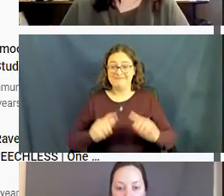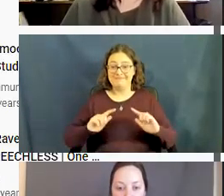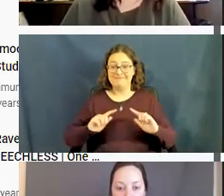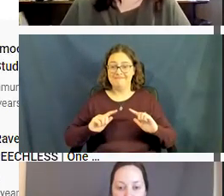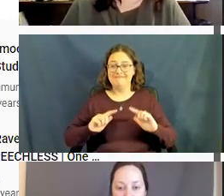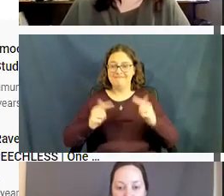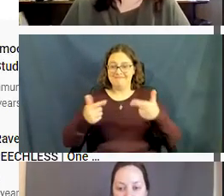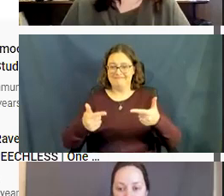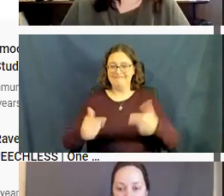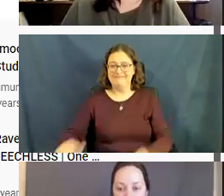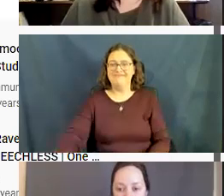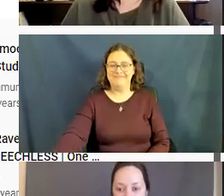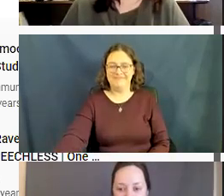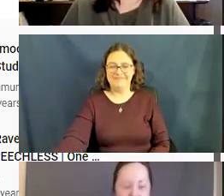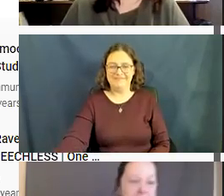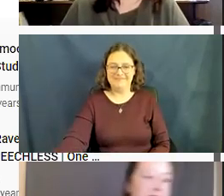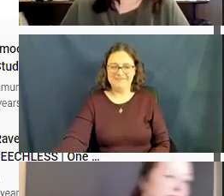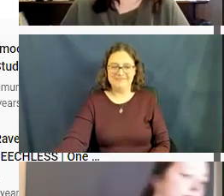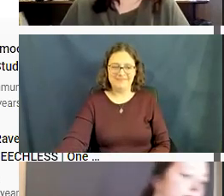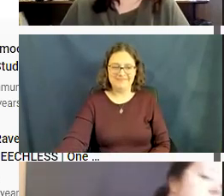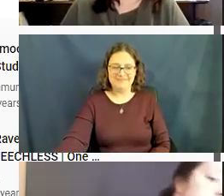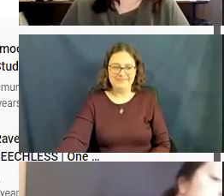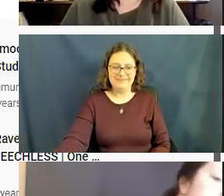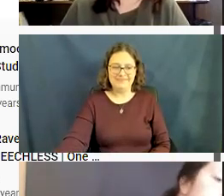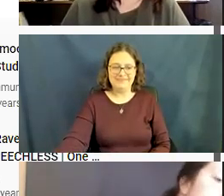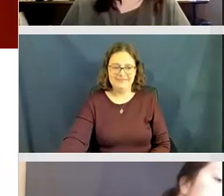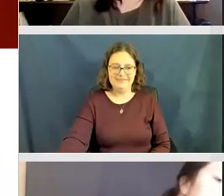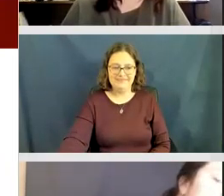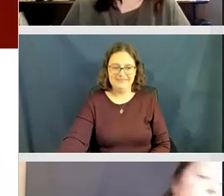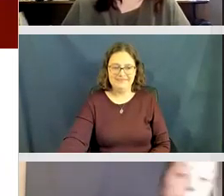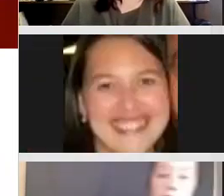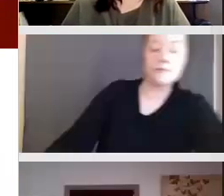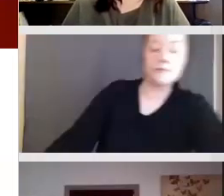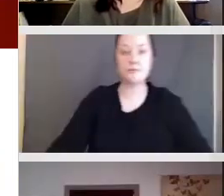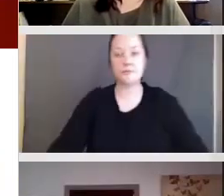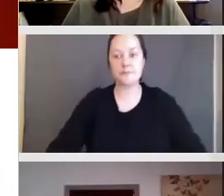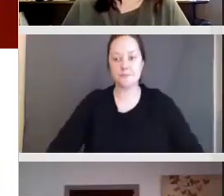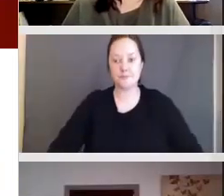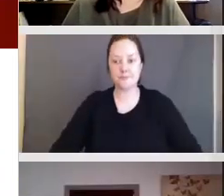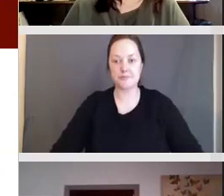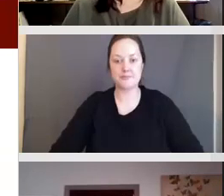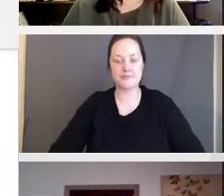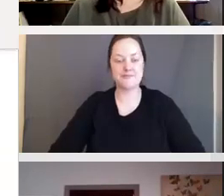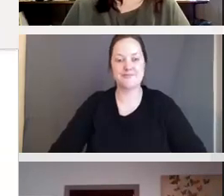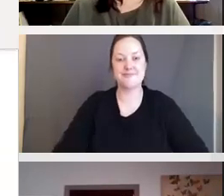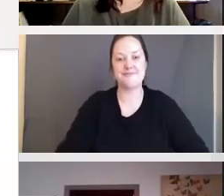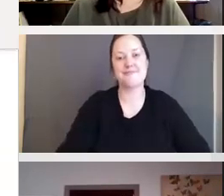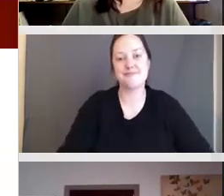Those pages and sub pages, again they are minimally pre-populated.